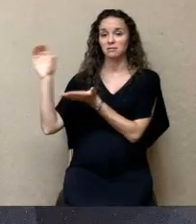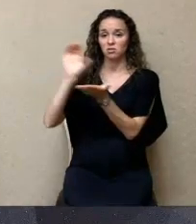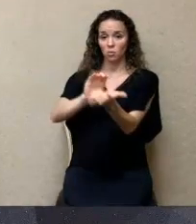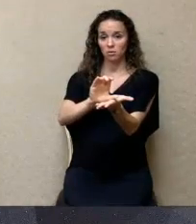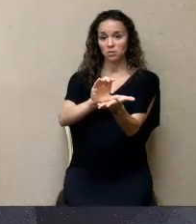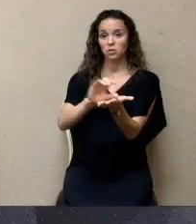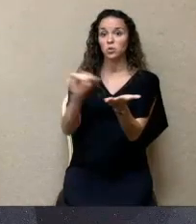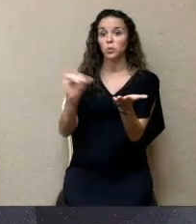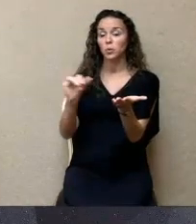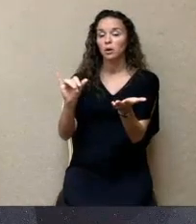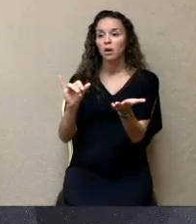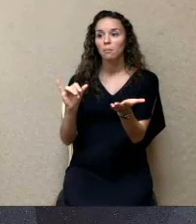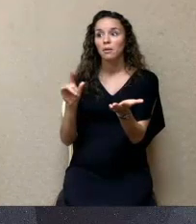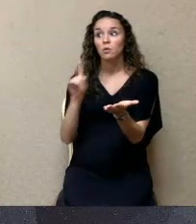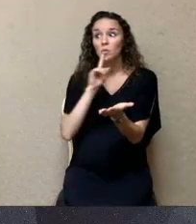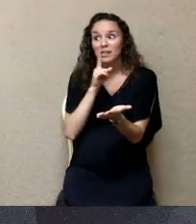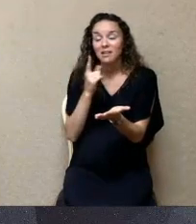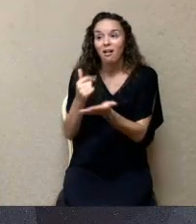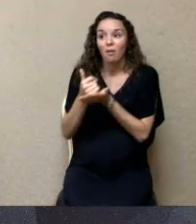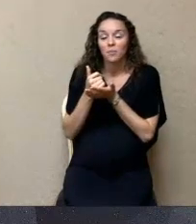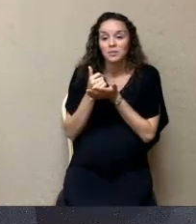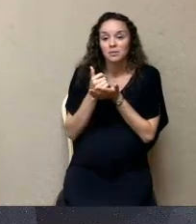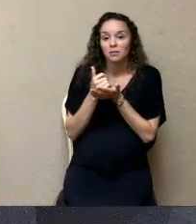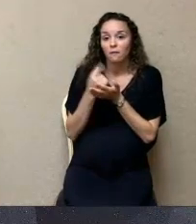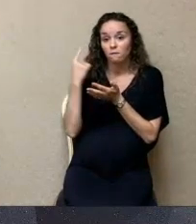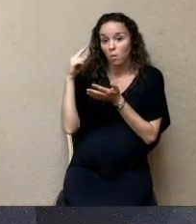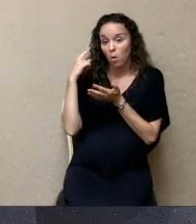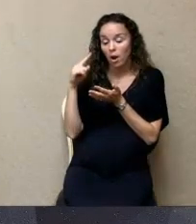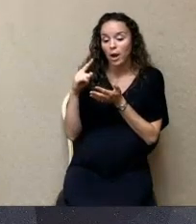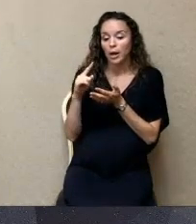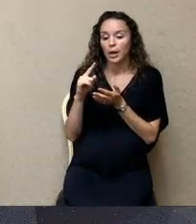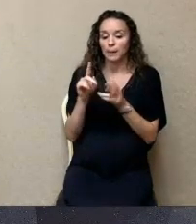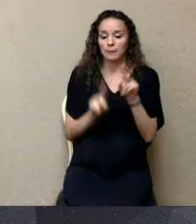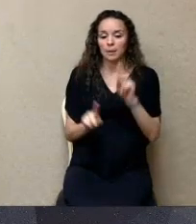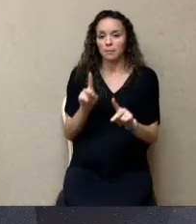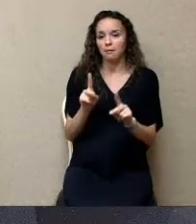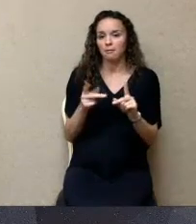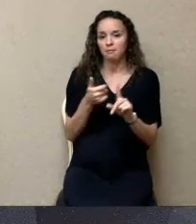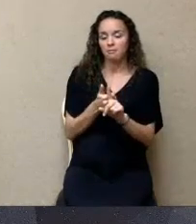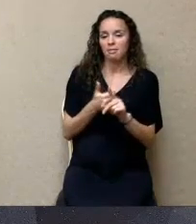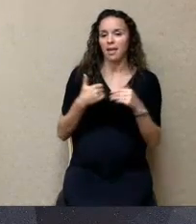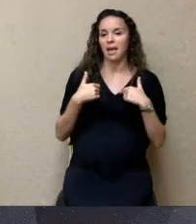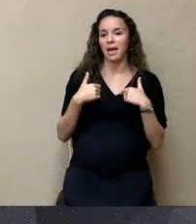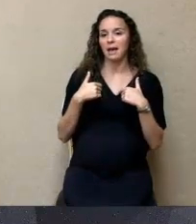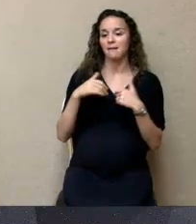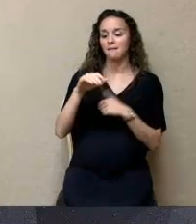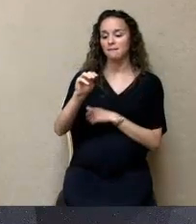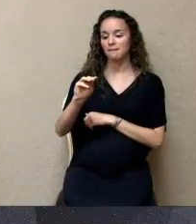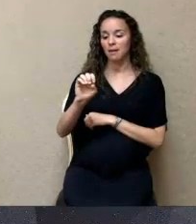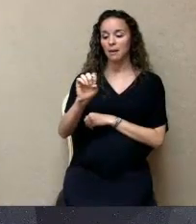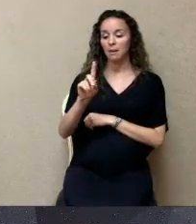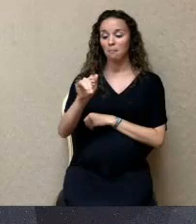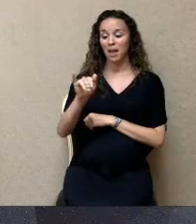And one thing that it's been really helpful with, too, is for patients who have Medicare as their only insurance